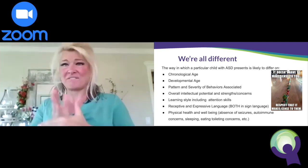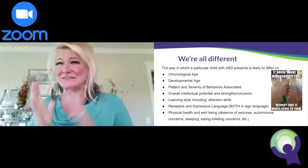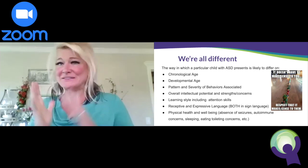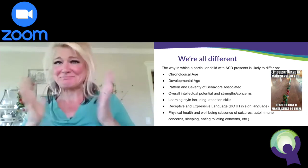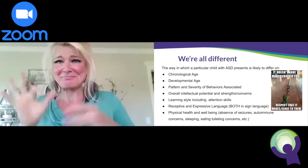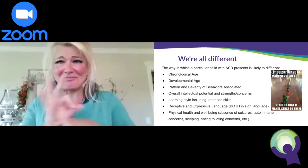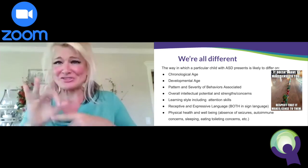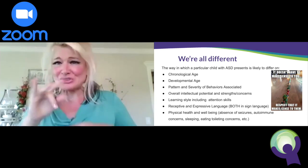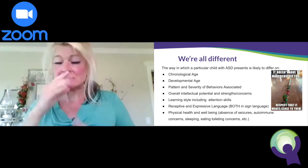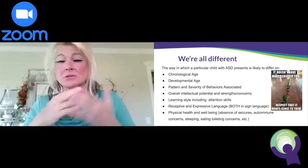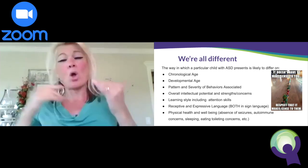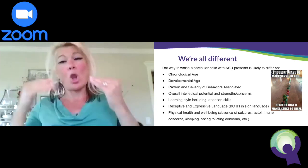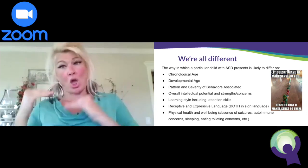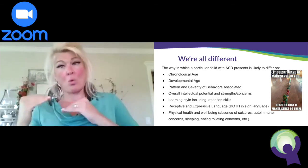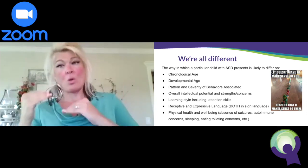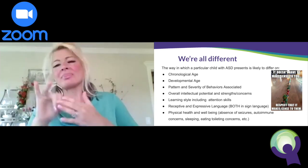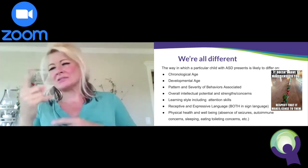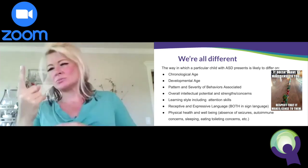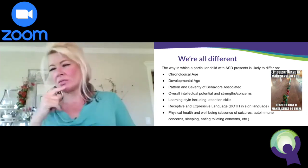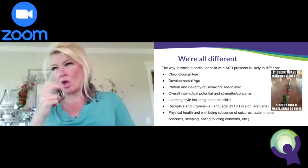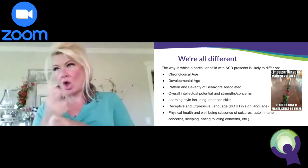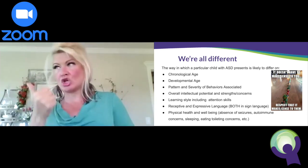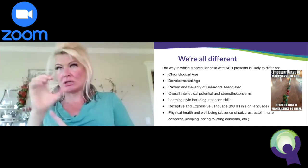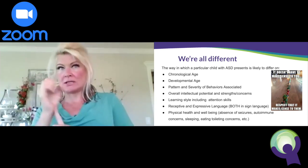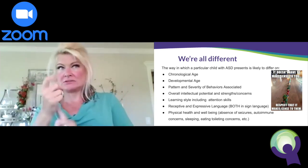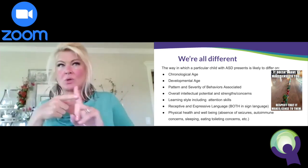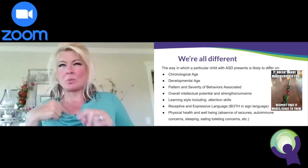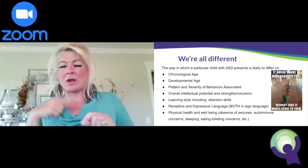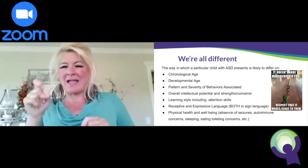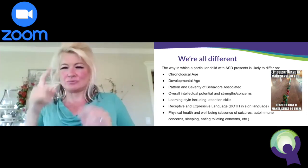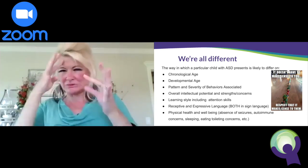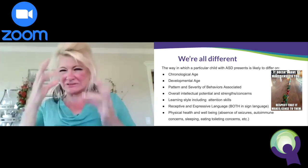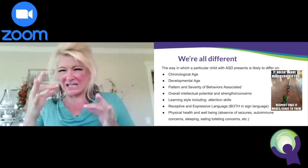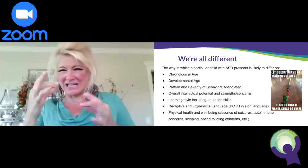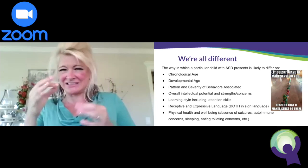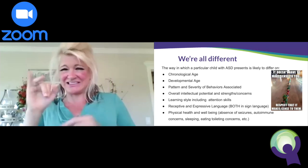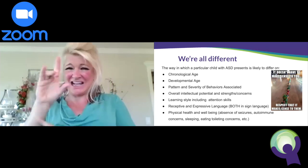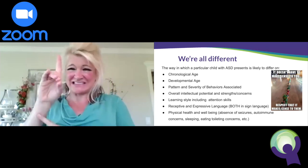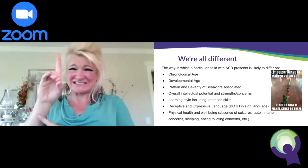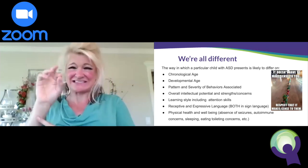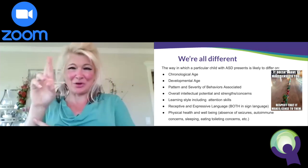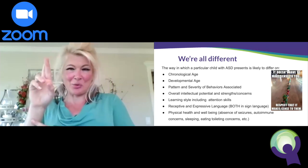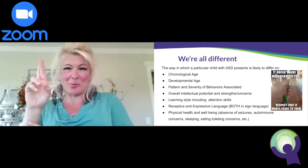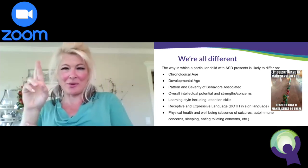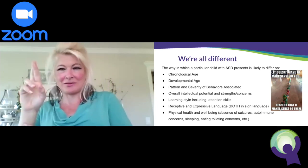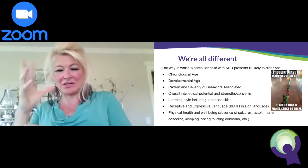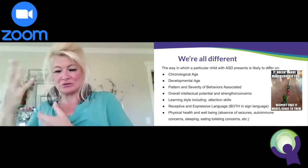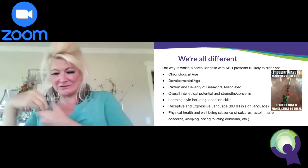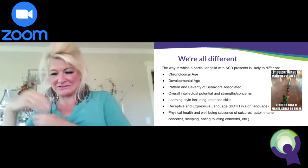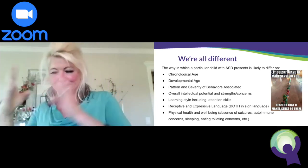developmental age their behaviors so those are some harder things and especially when making